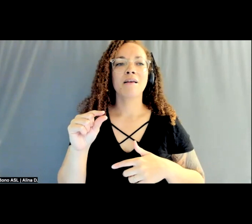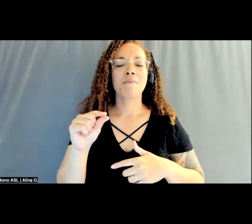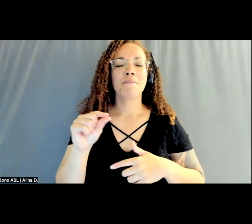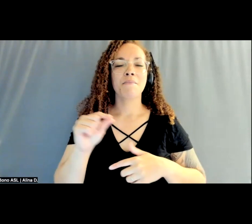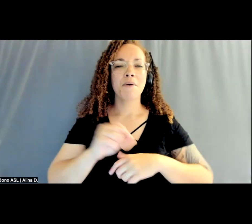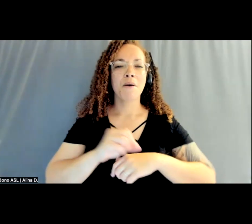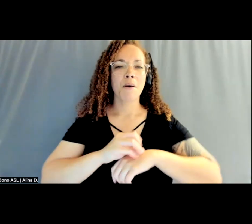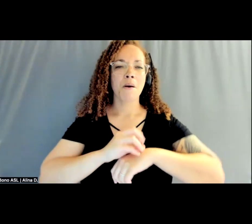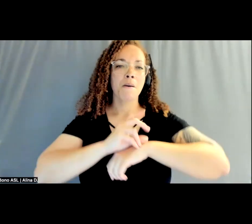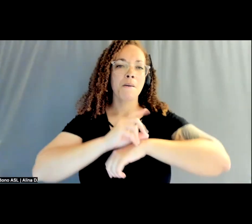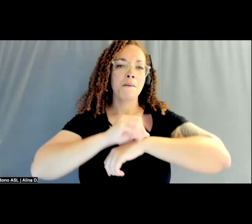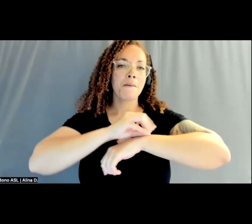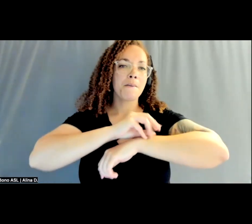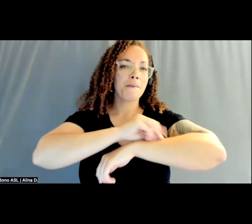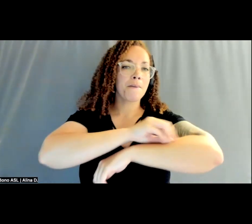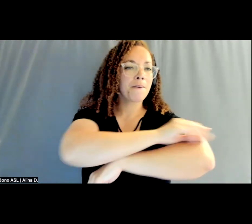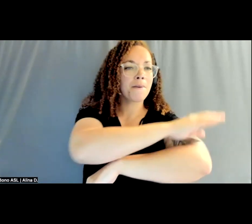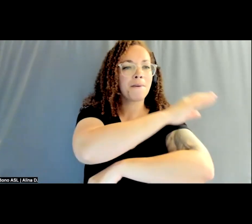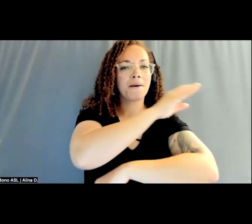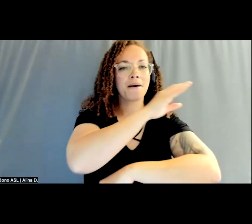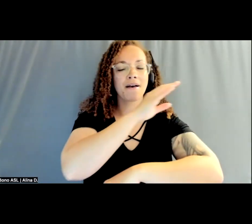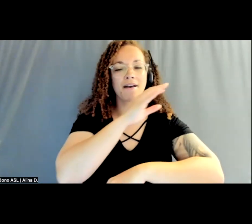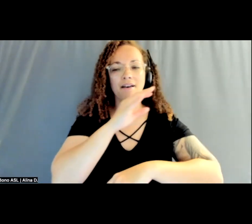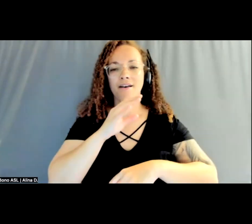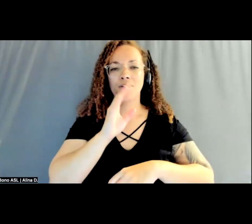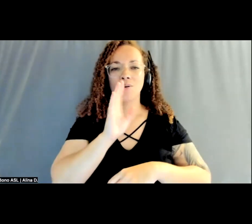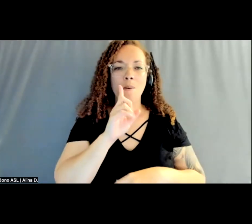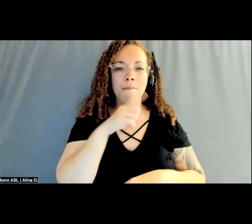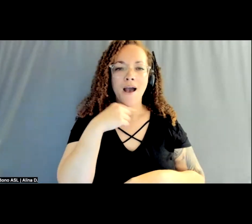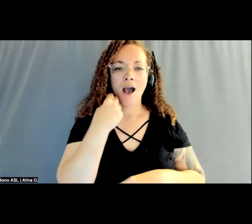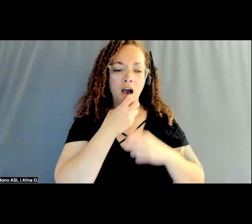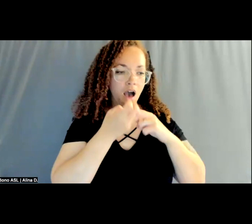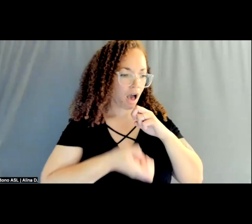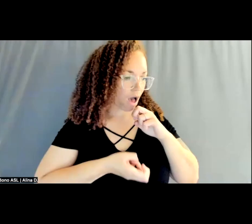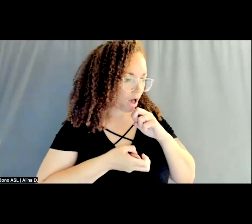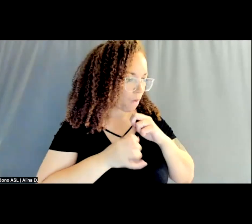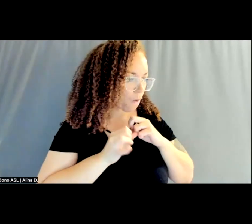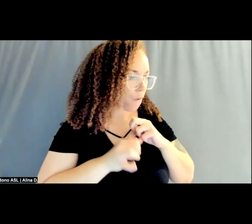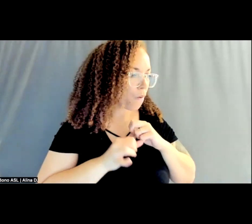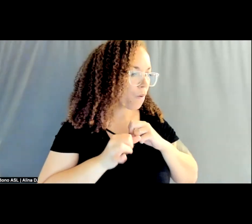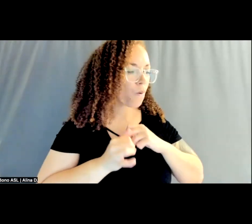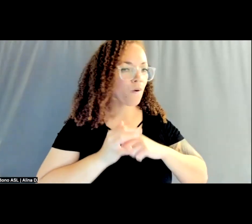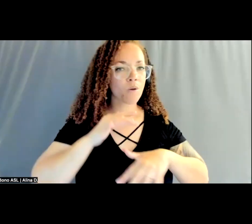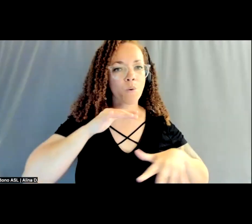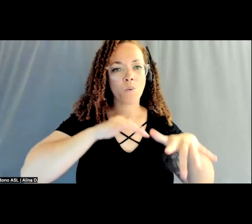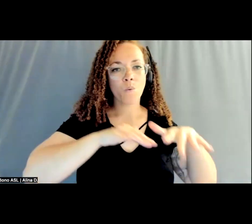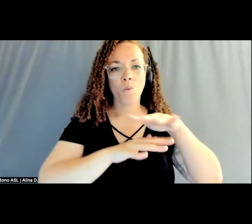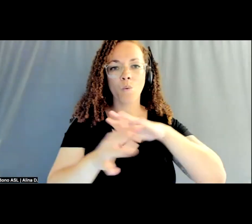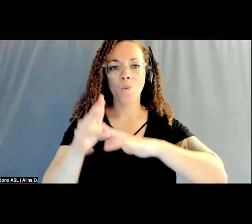awes into an o as it glows & goes, just that touch— just that brush of an emergent world